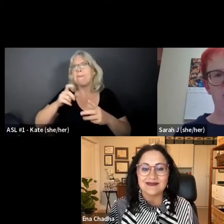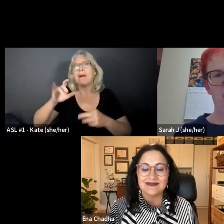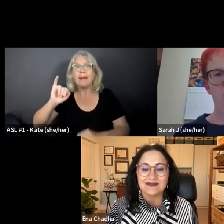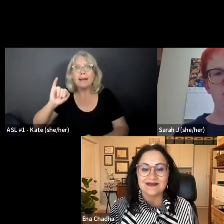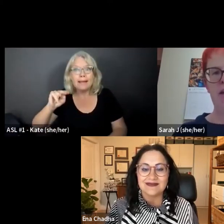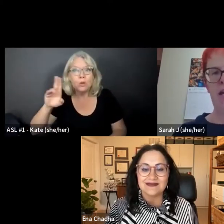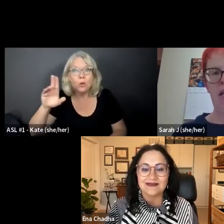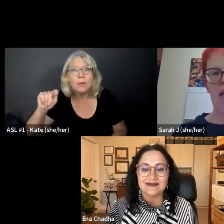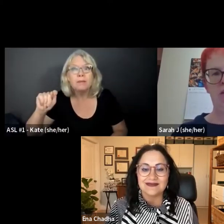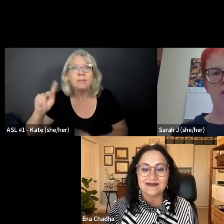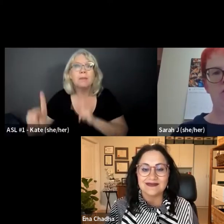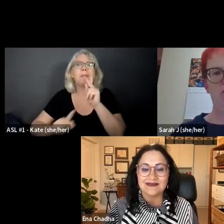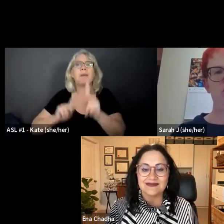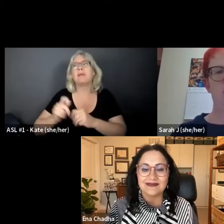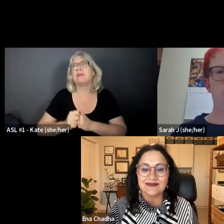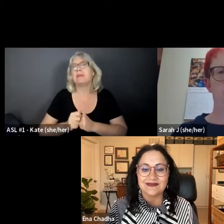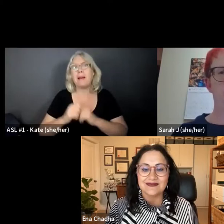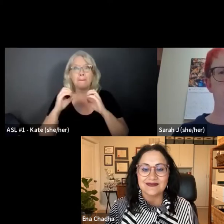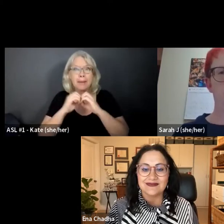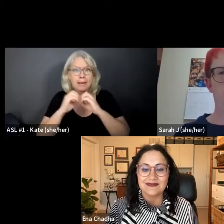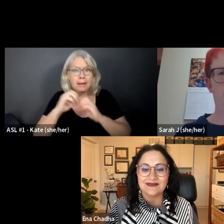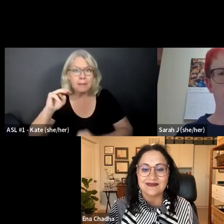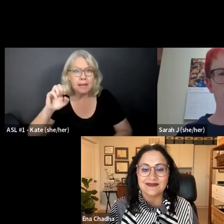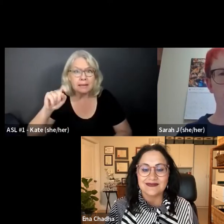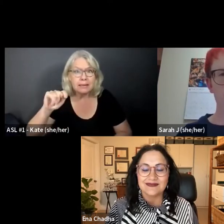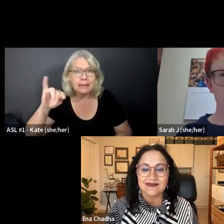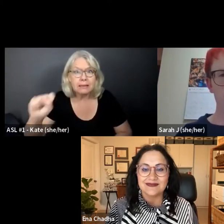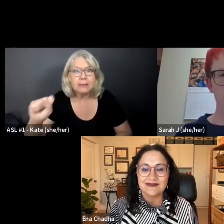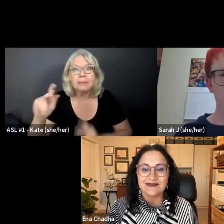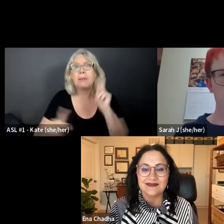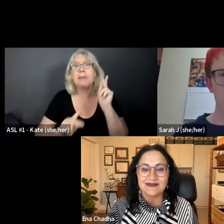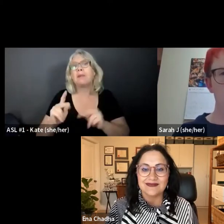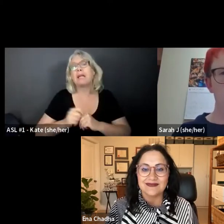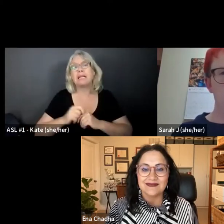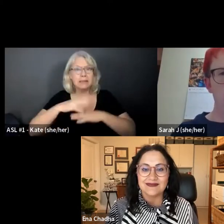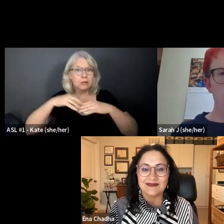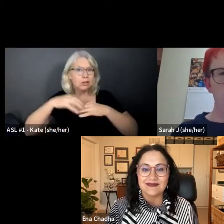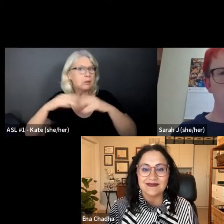METIS AND FIRST NATIONS PEOPLE.